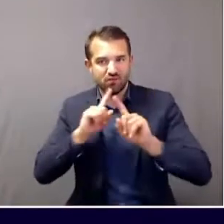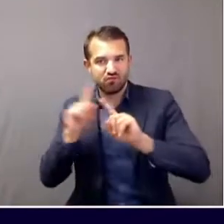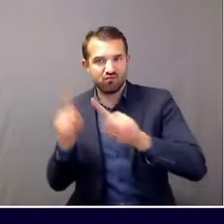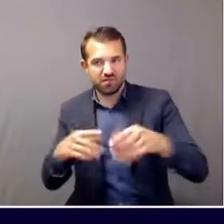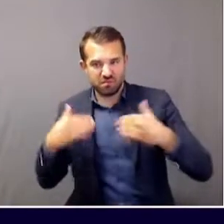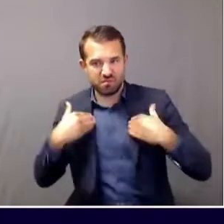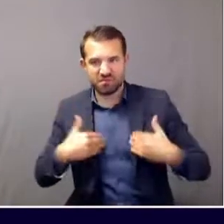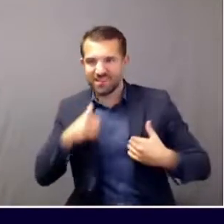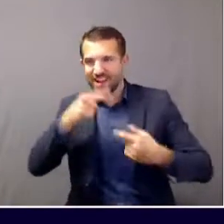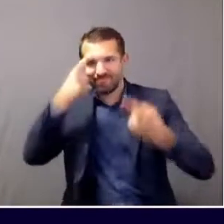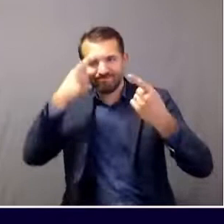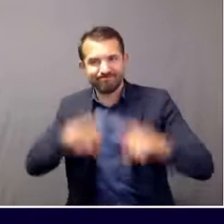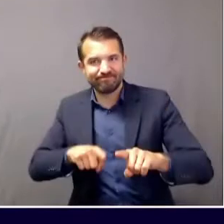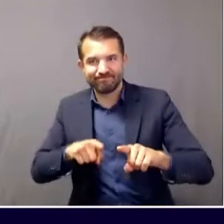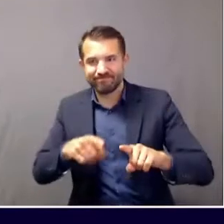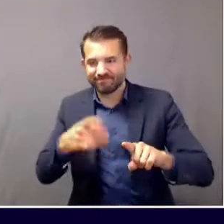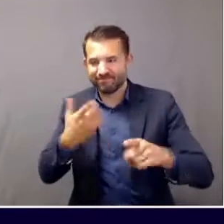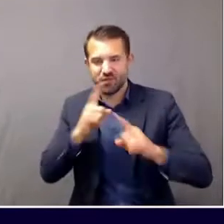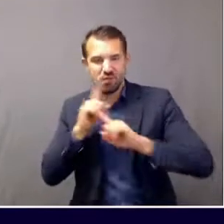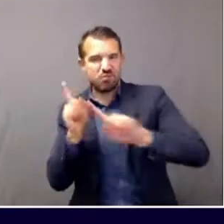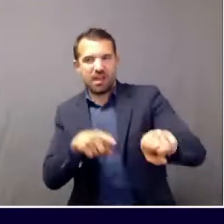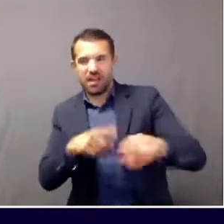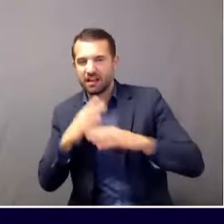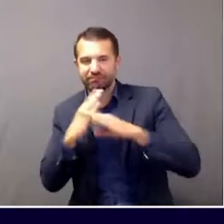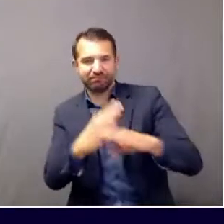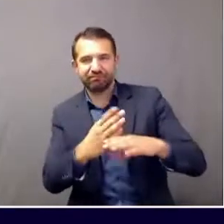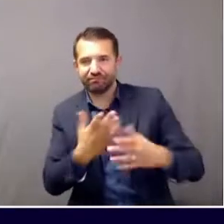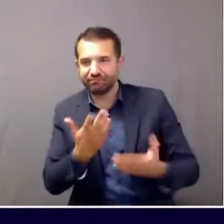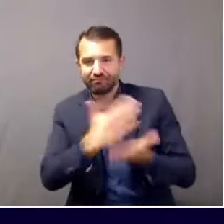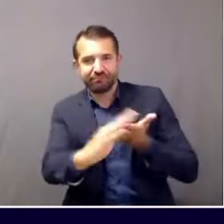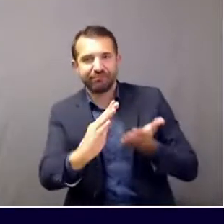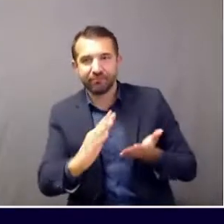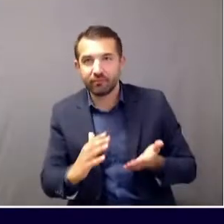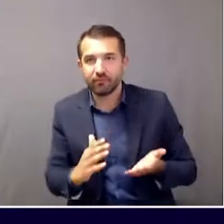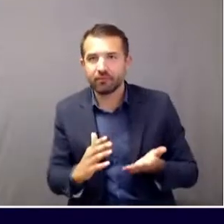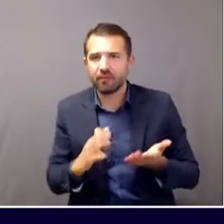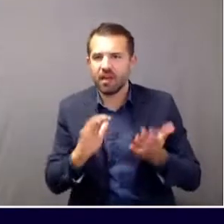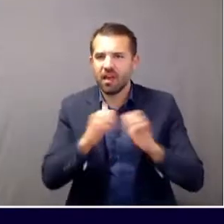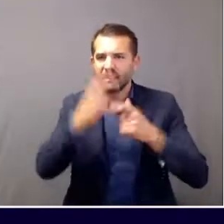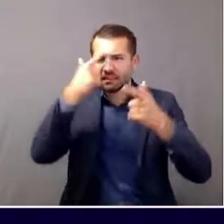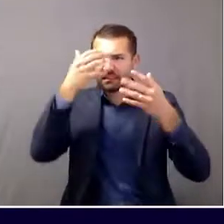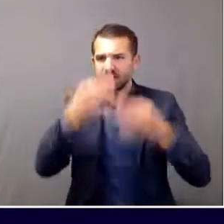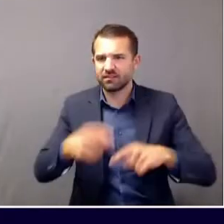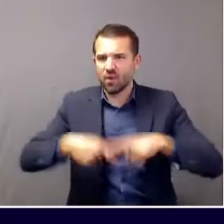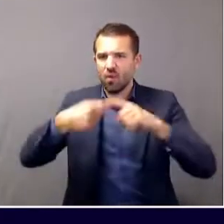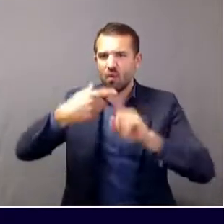and what are the standards for that